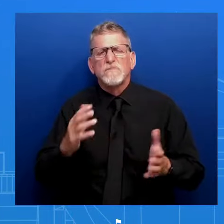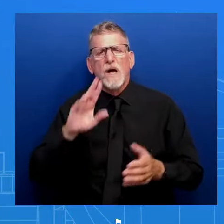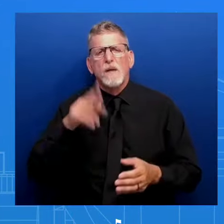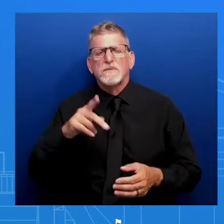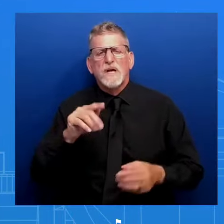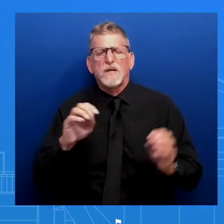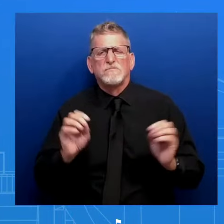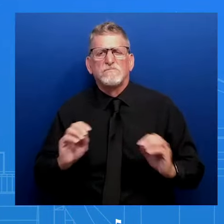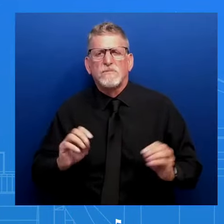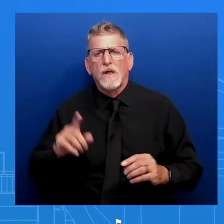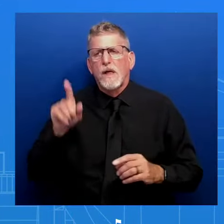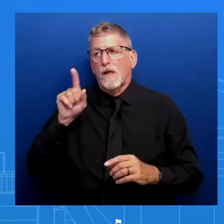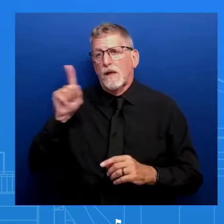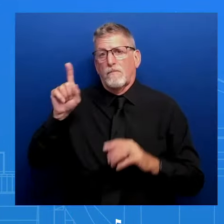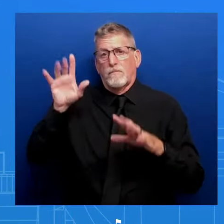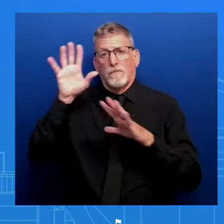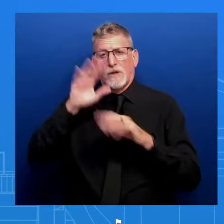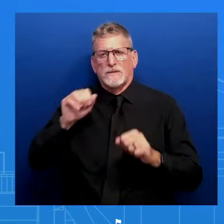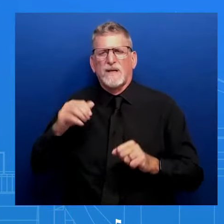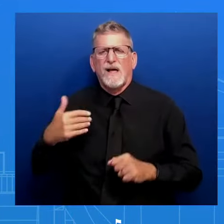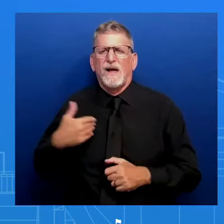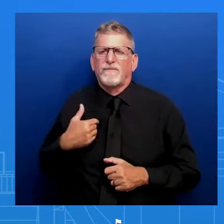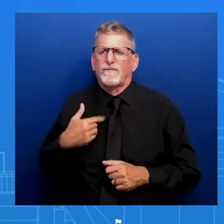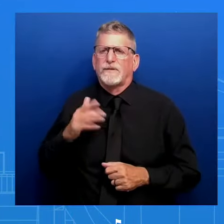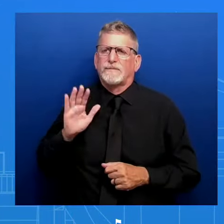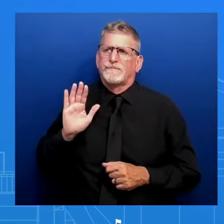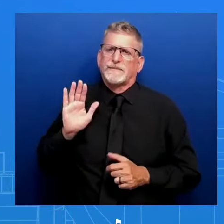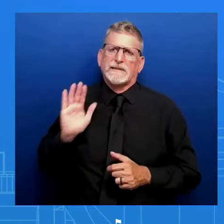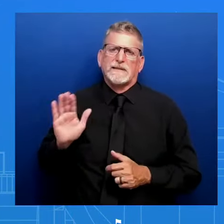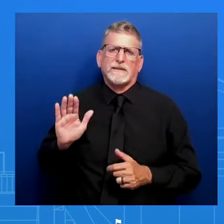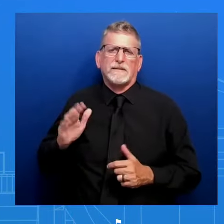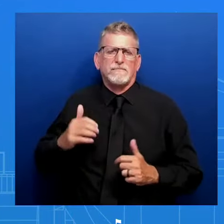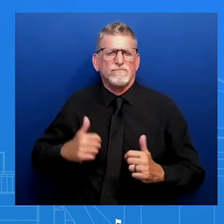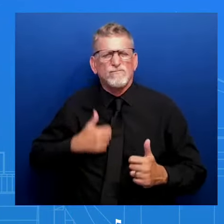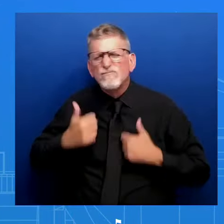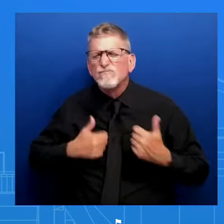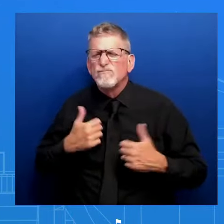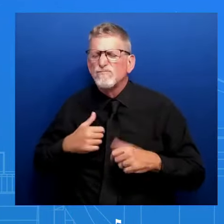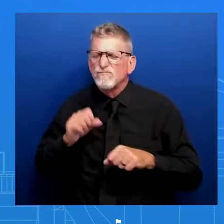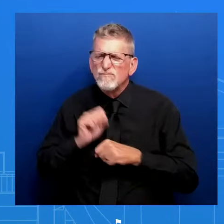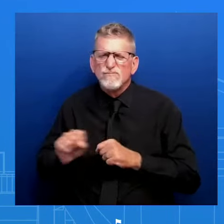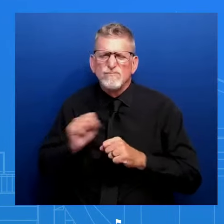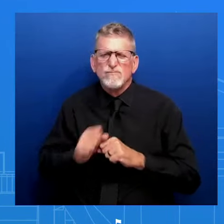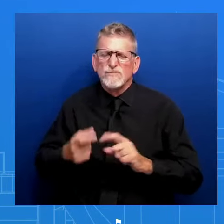aggressive and ambitious climate agenda since day one, as I mentioned at the top, as we're --